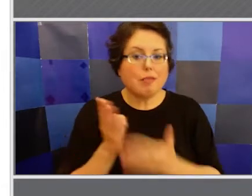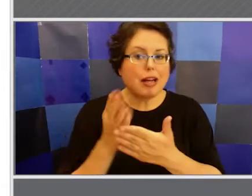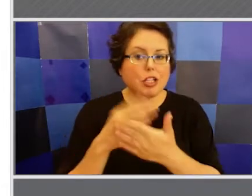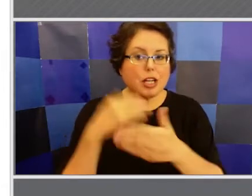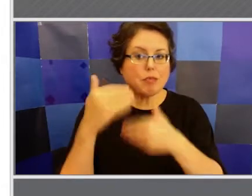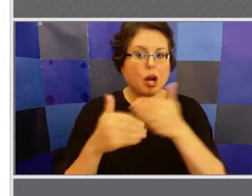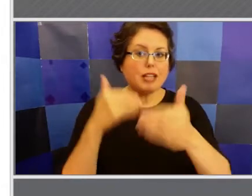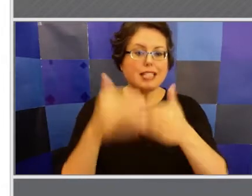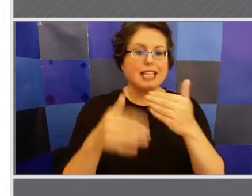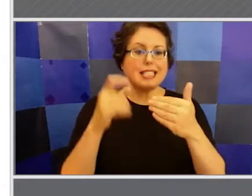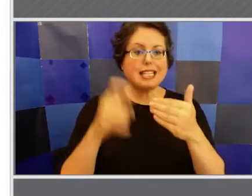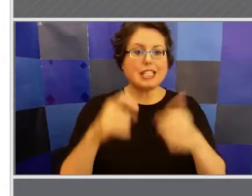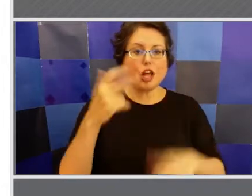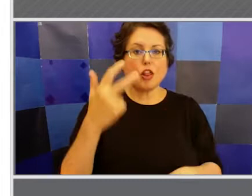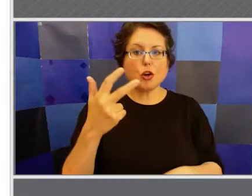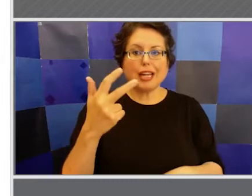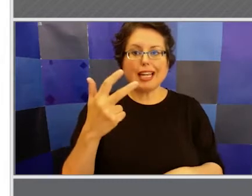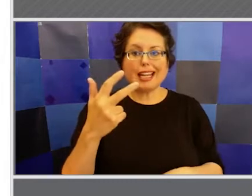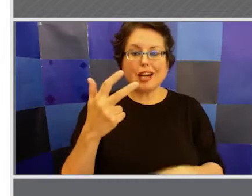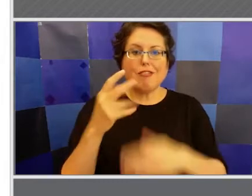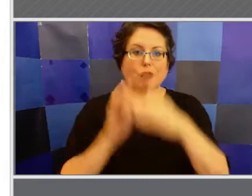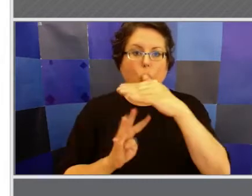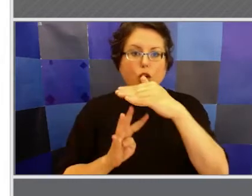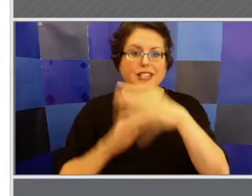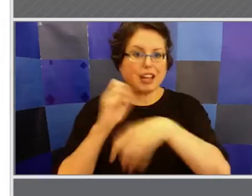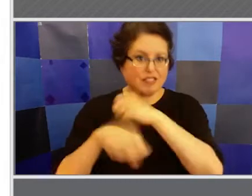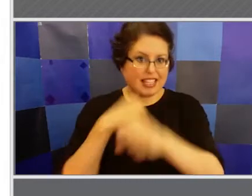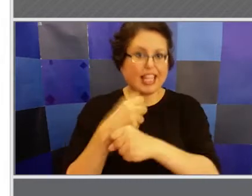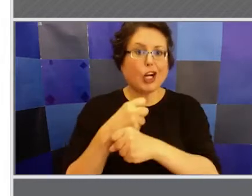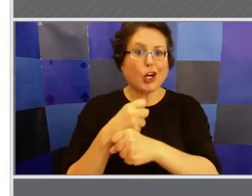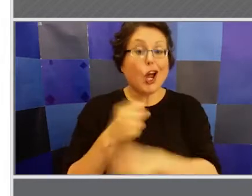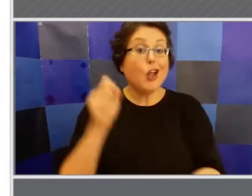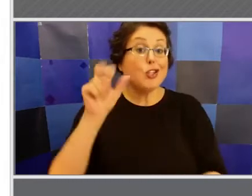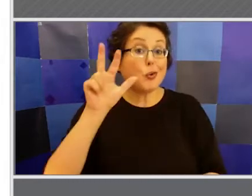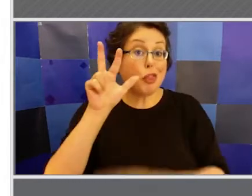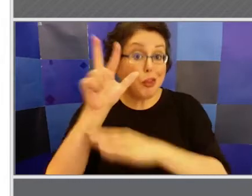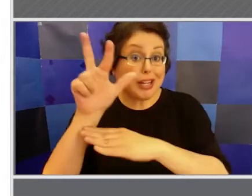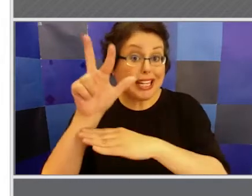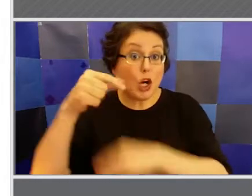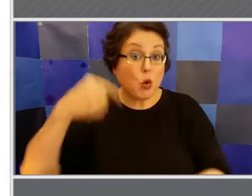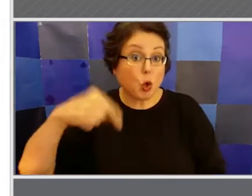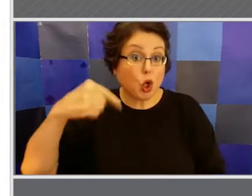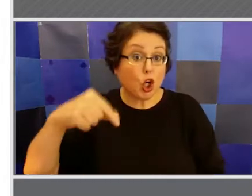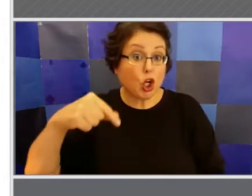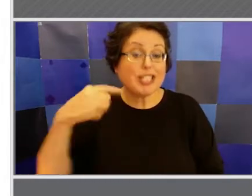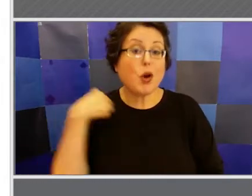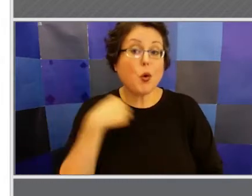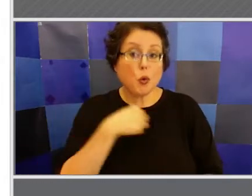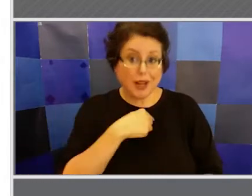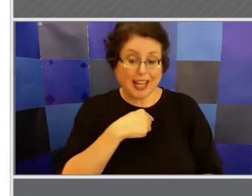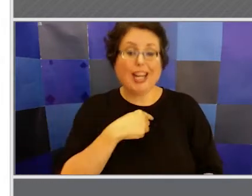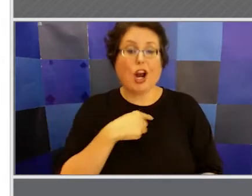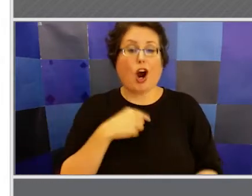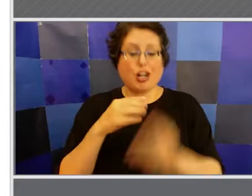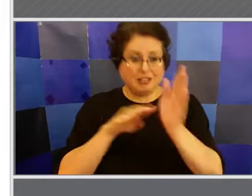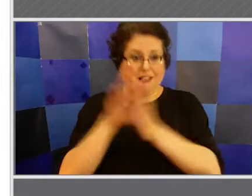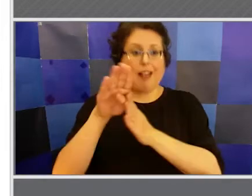of the. It's about three quarters of any given year, we are spending, developing with the next year's planets.